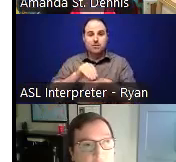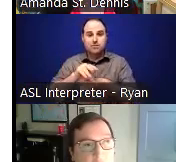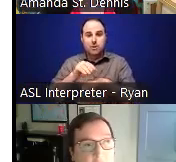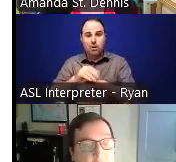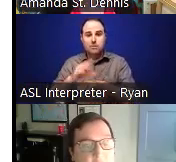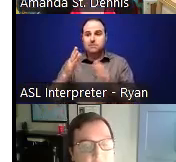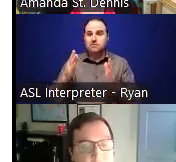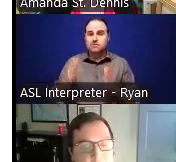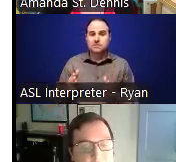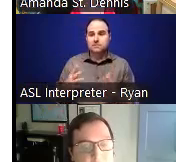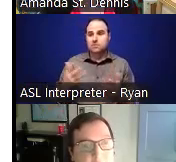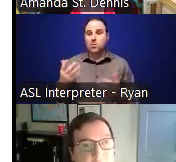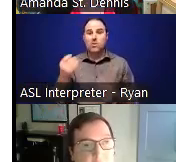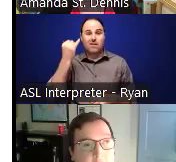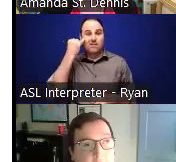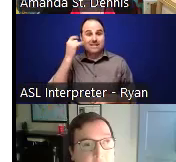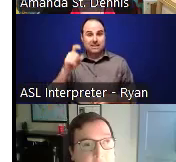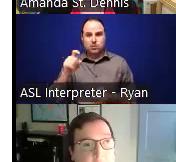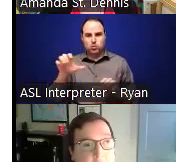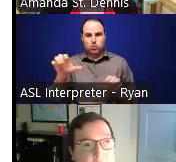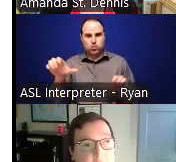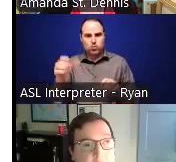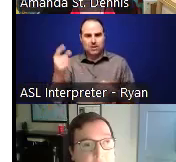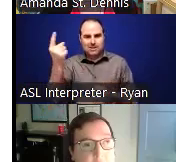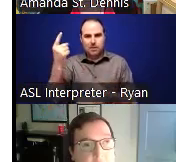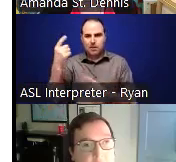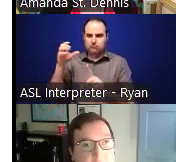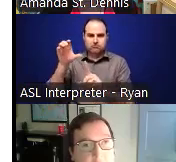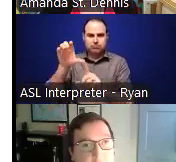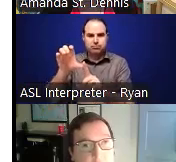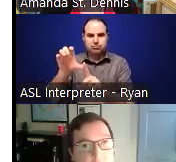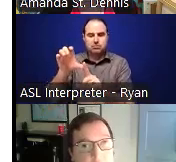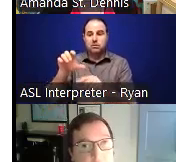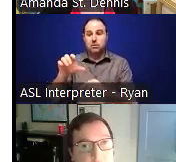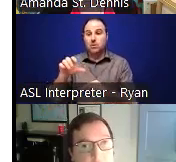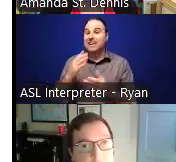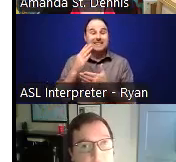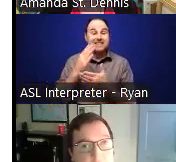to be completed, whereas others really want to be active throughout every single stage, every